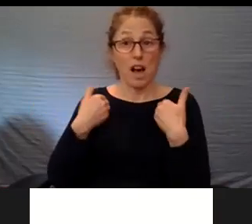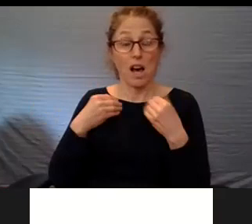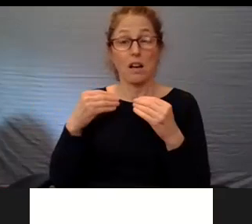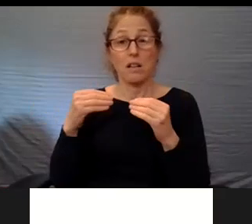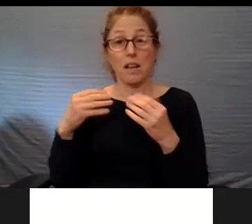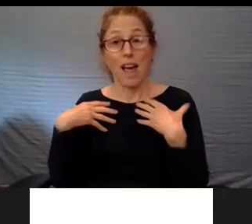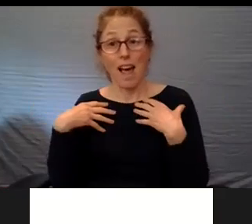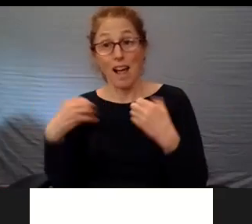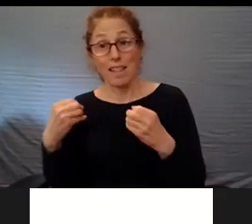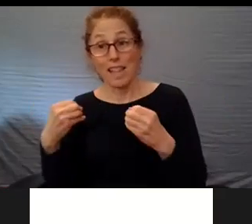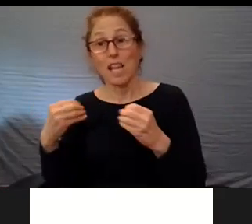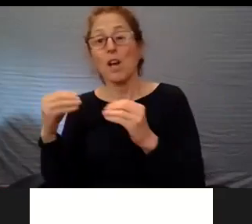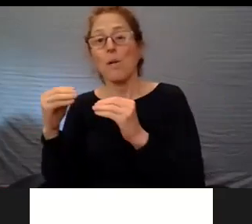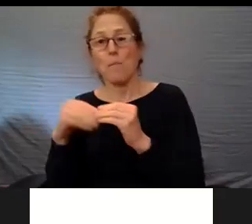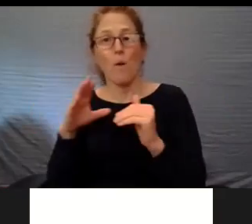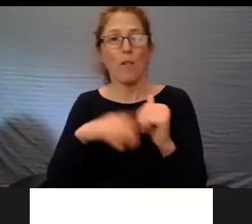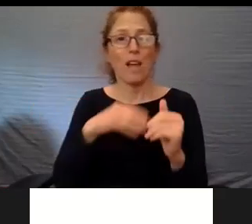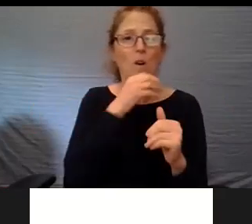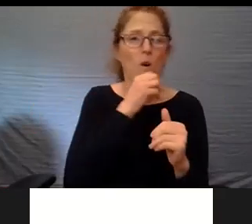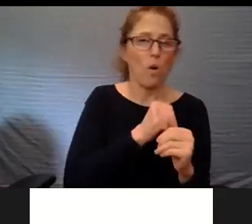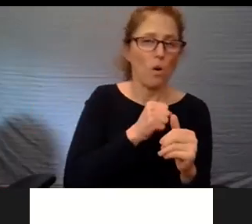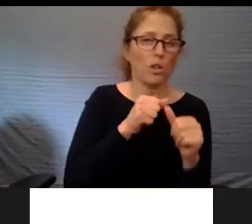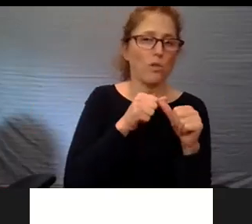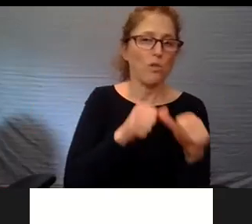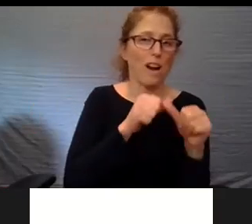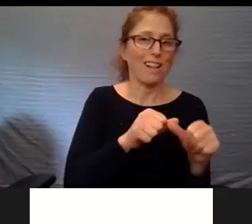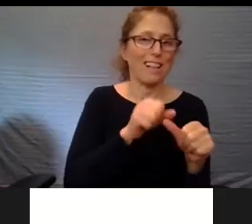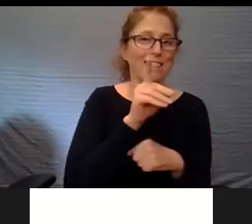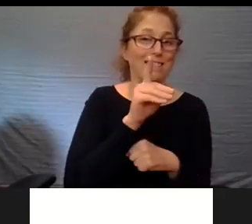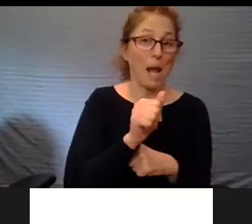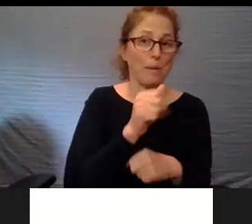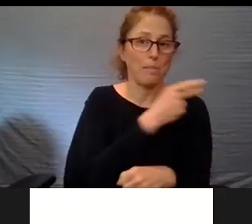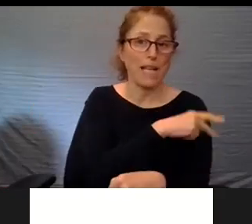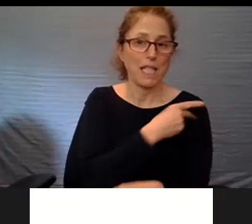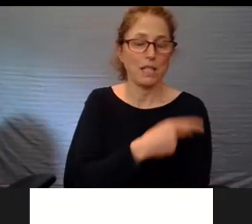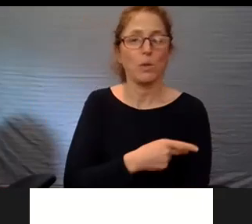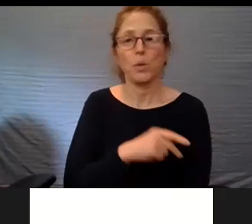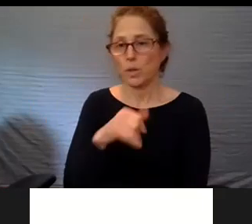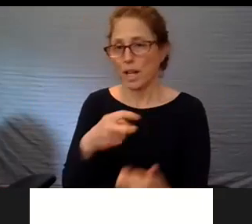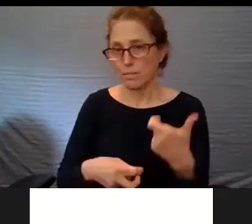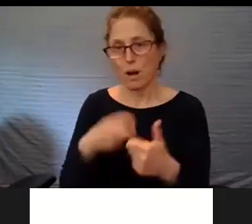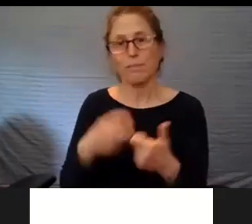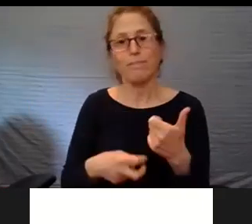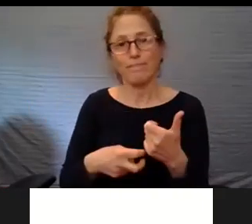than that of older chronically debilitated patients. That's a problem for at least two reasons.